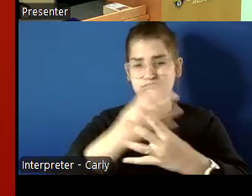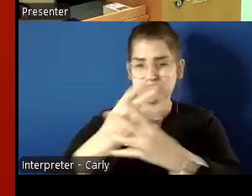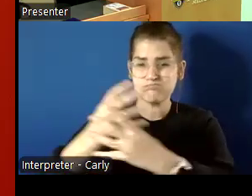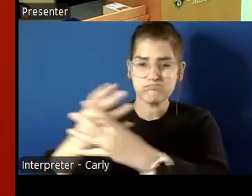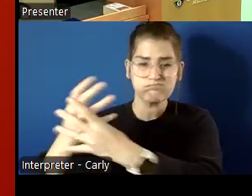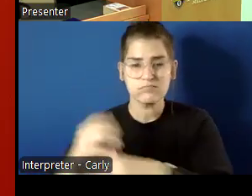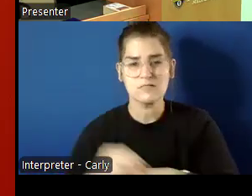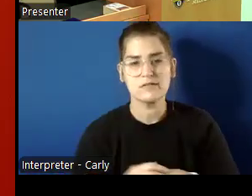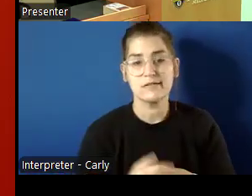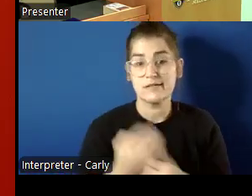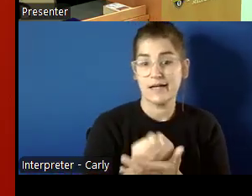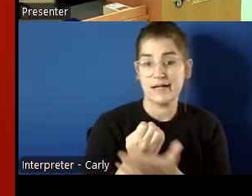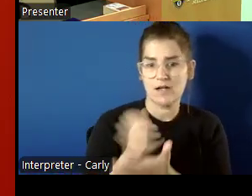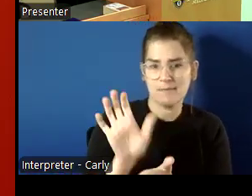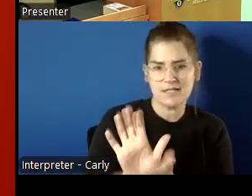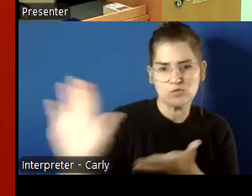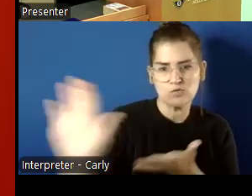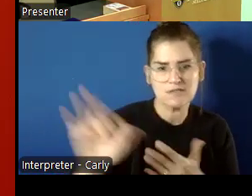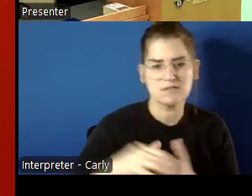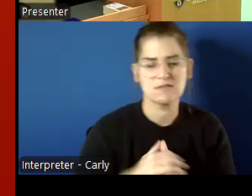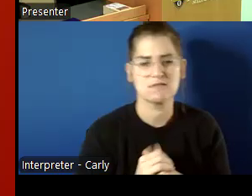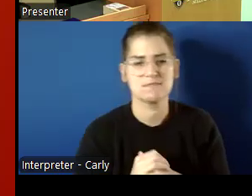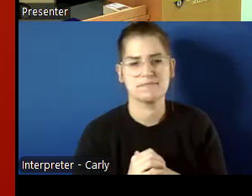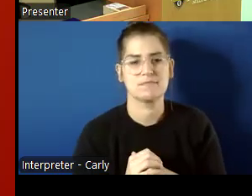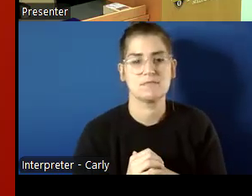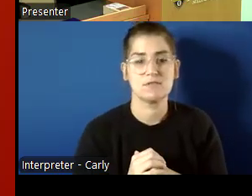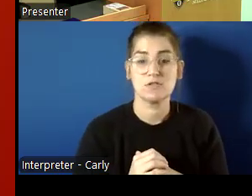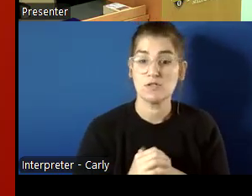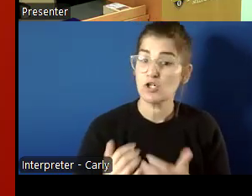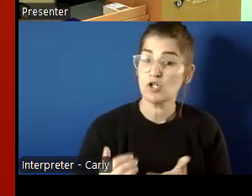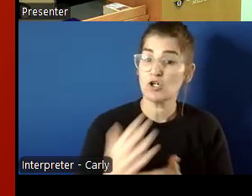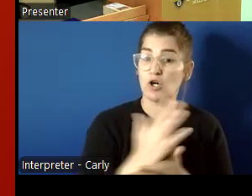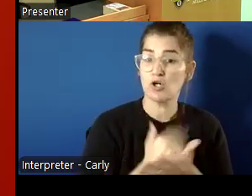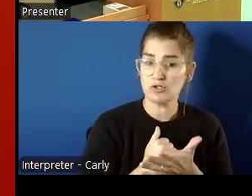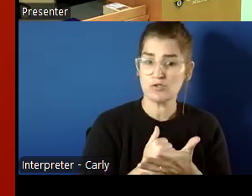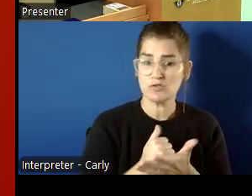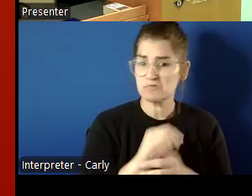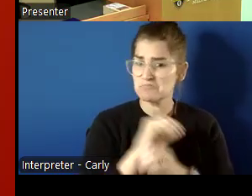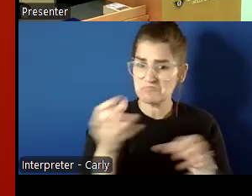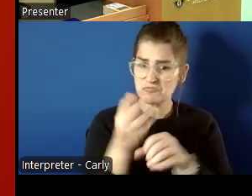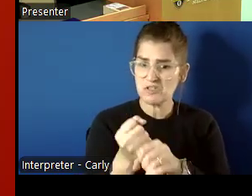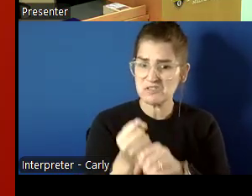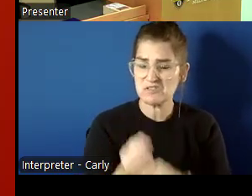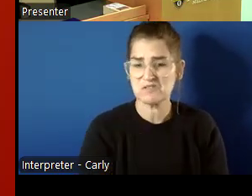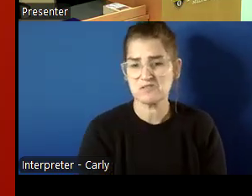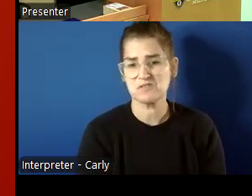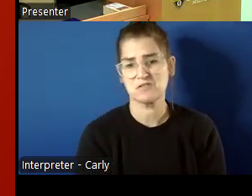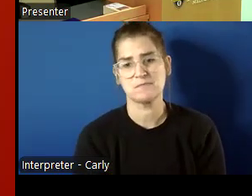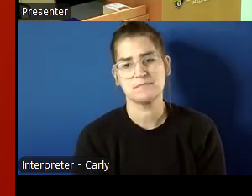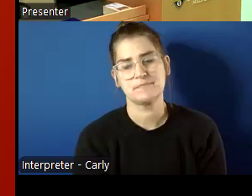economic exclusion, earned distrust